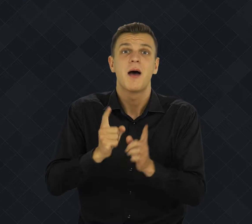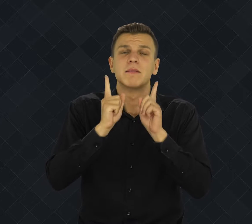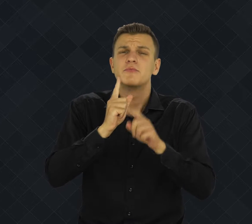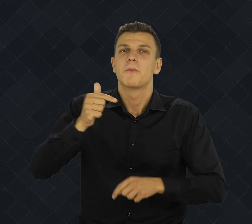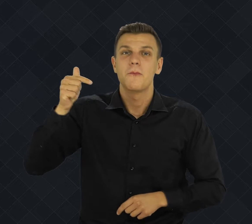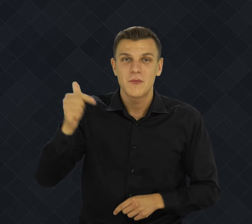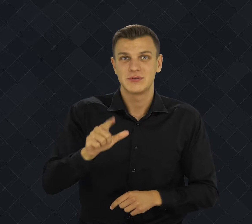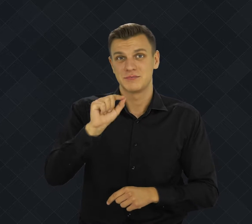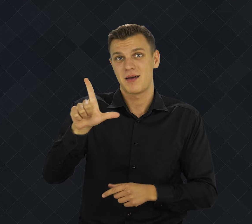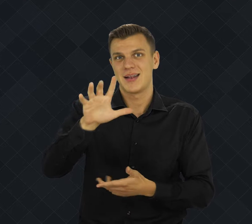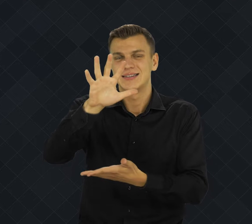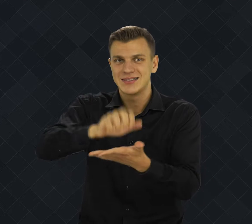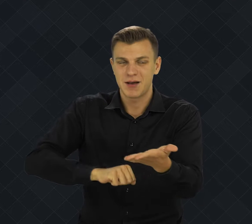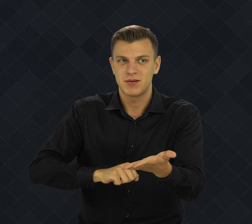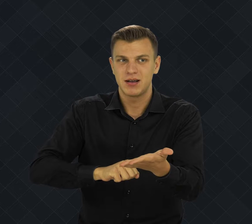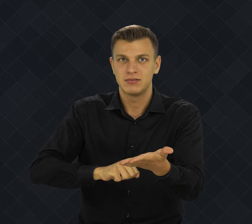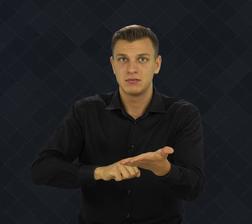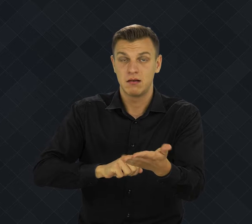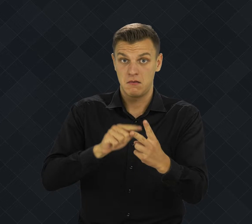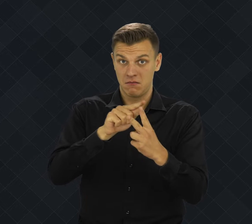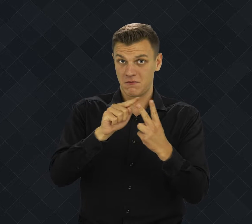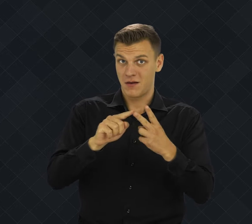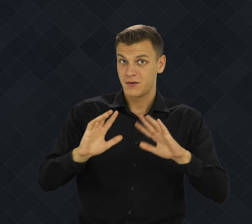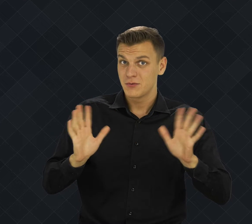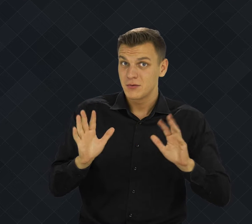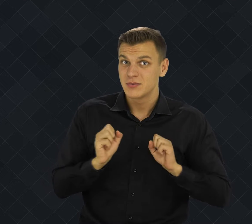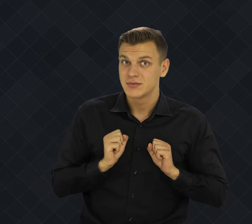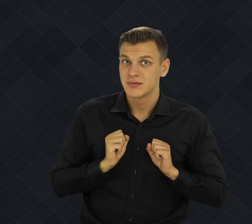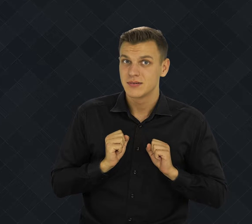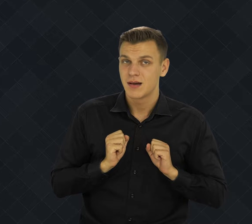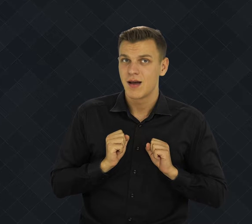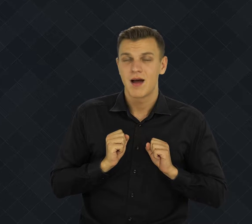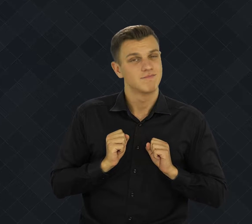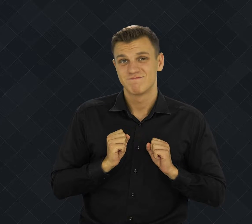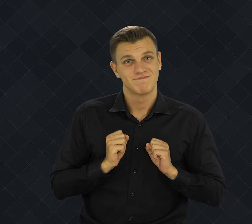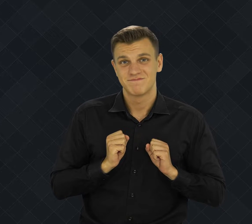have the duty to to stop the driver's license. However, there are other situations, when they can be lost.